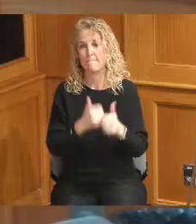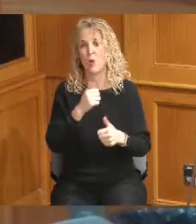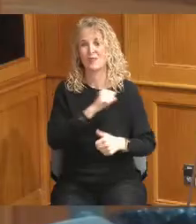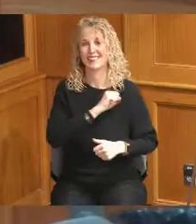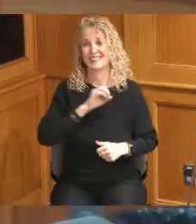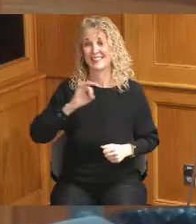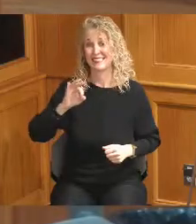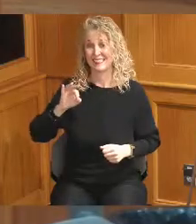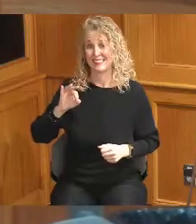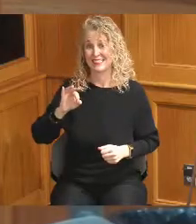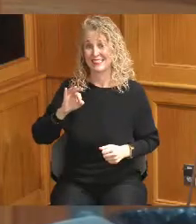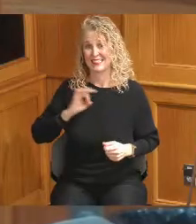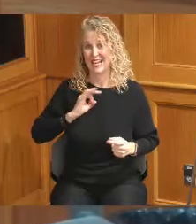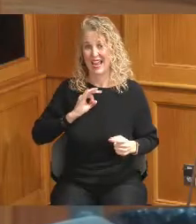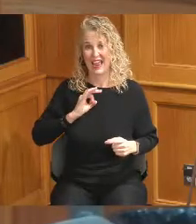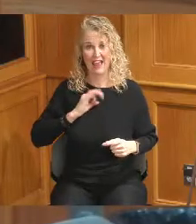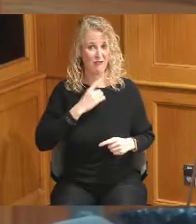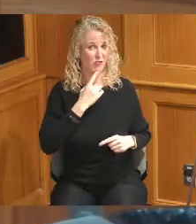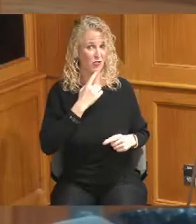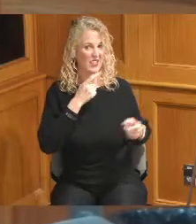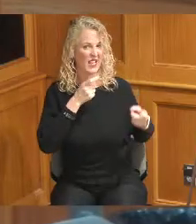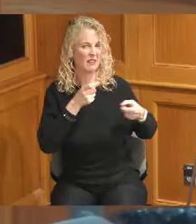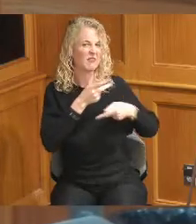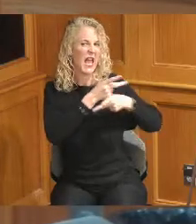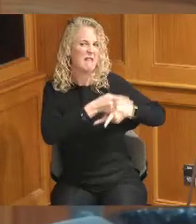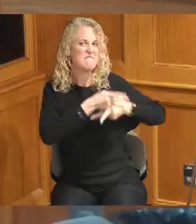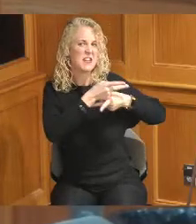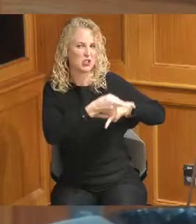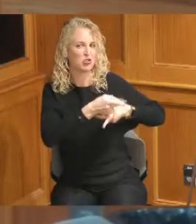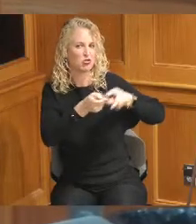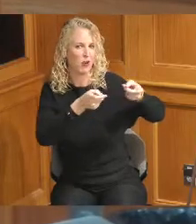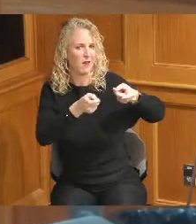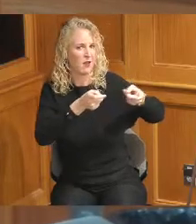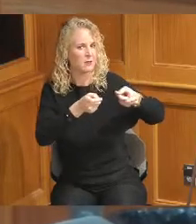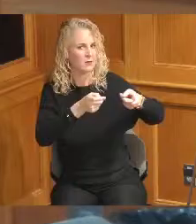that would you say Administrative it would be the Administrative staff that are responsible